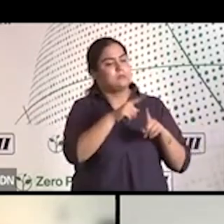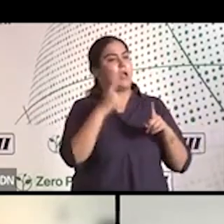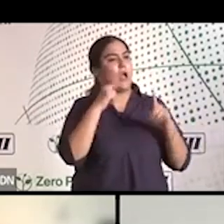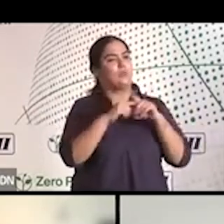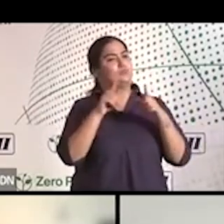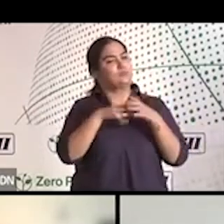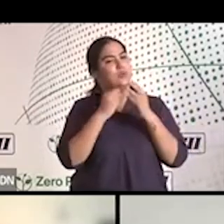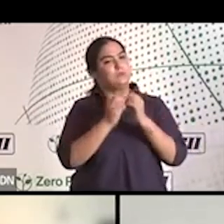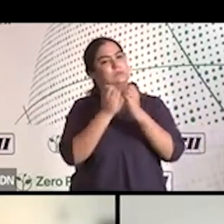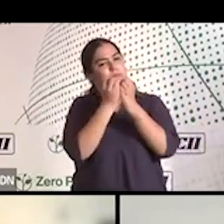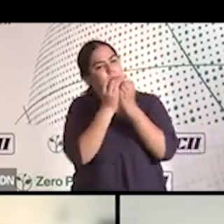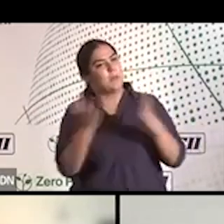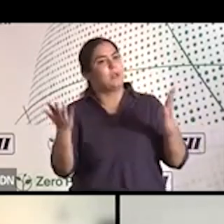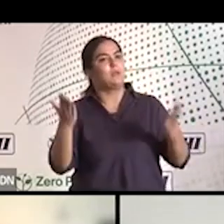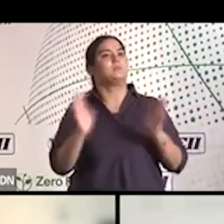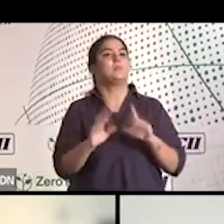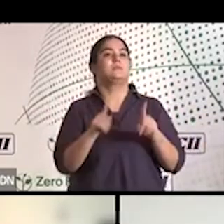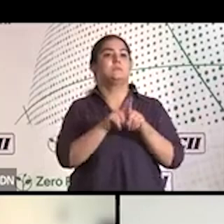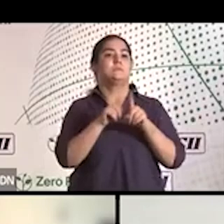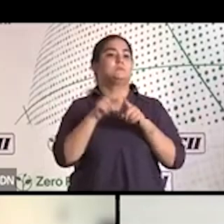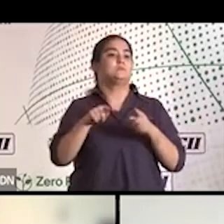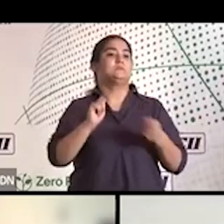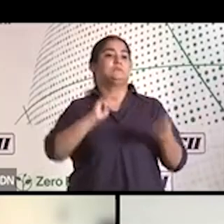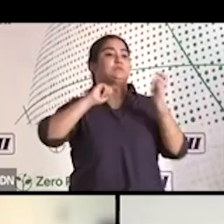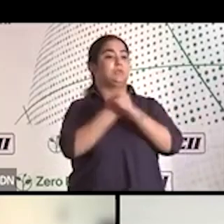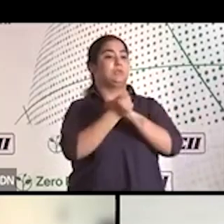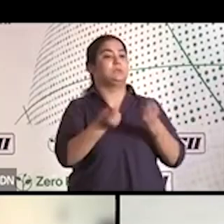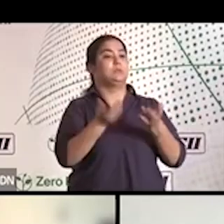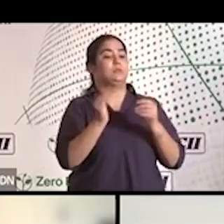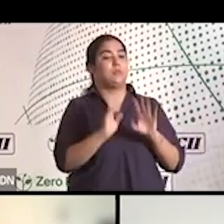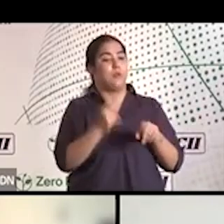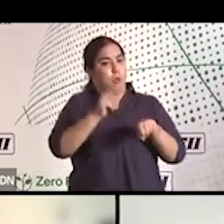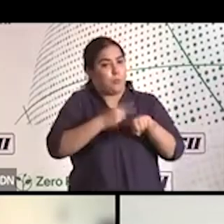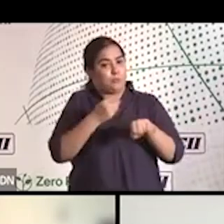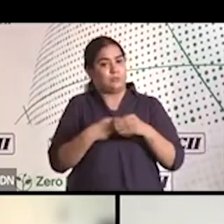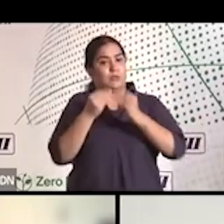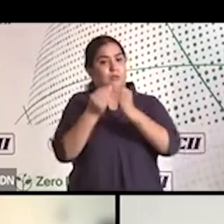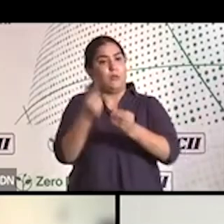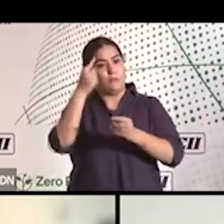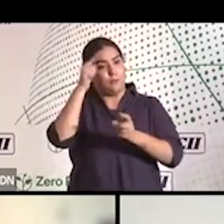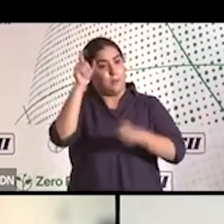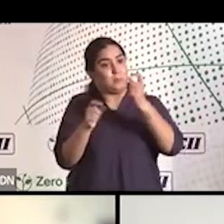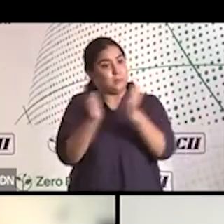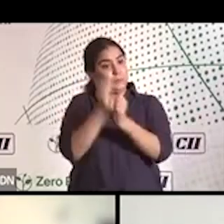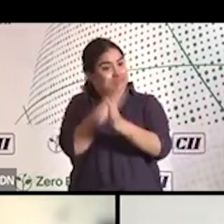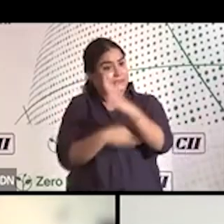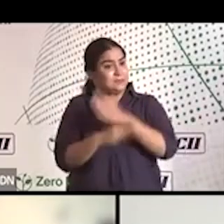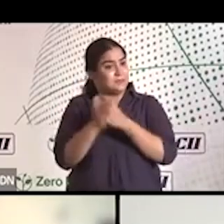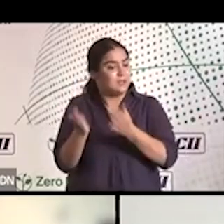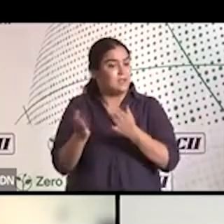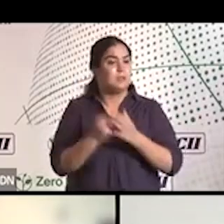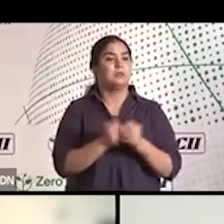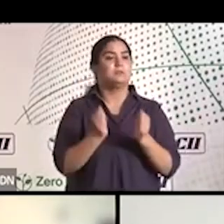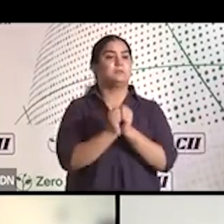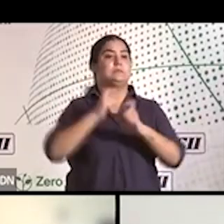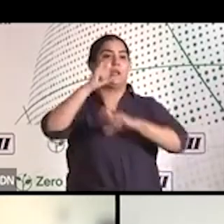and they can create transformative opportunities for people with disabilities, many jobs they can do, companies to find talent.